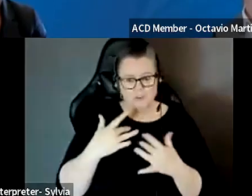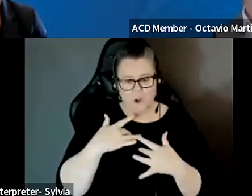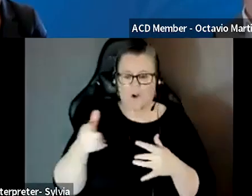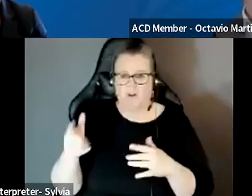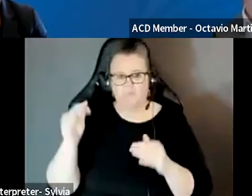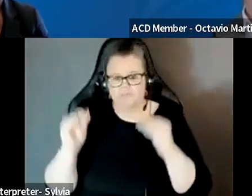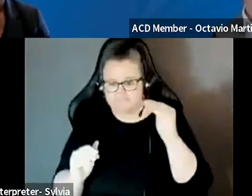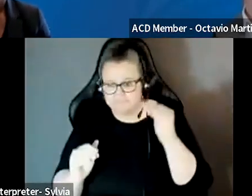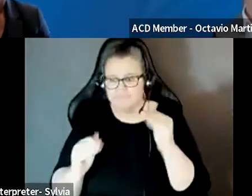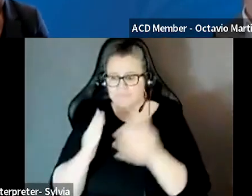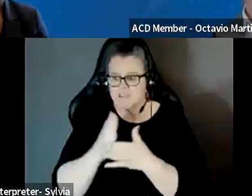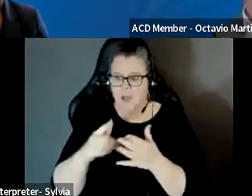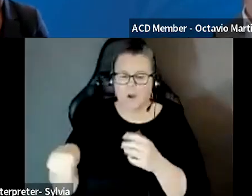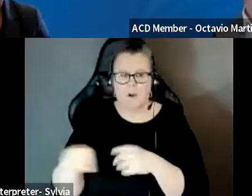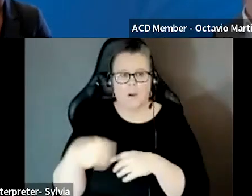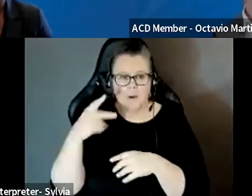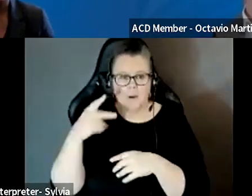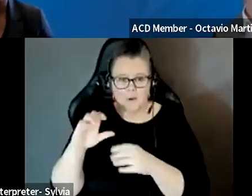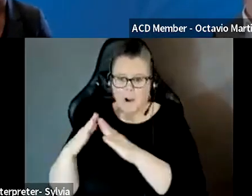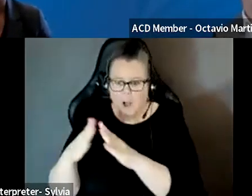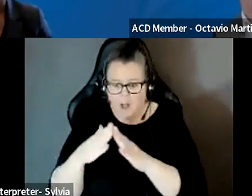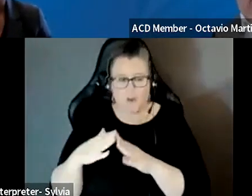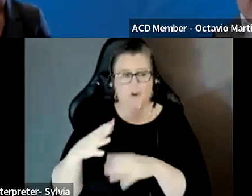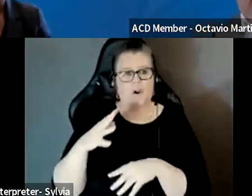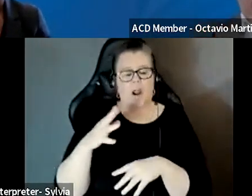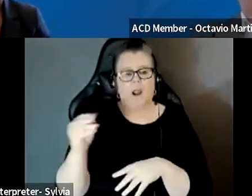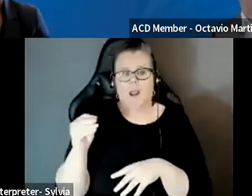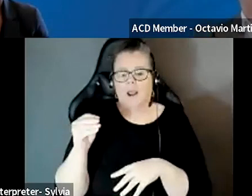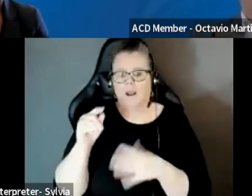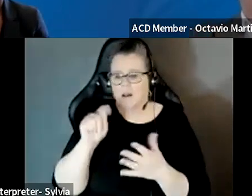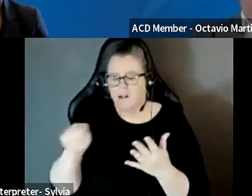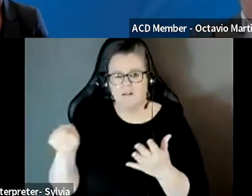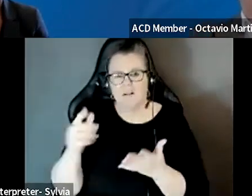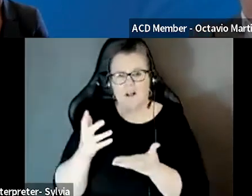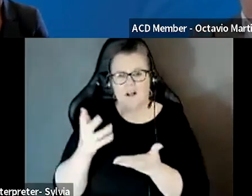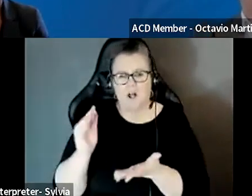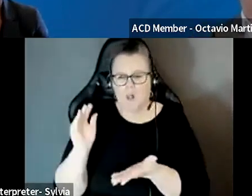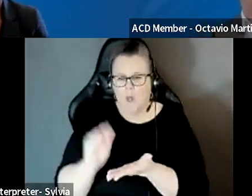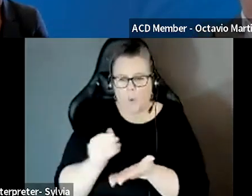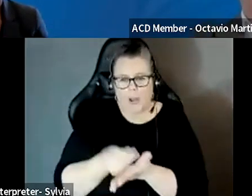So I'm really wanting to encourage CDC to really ramp up and build support to really get that information